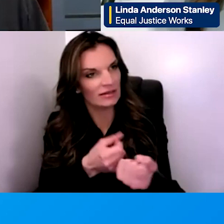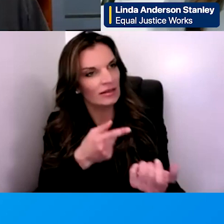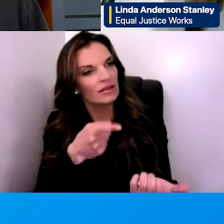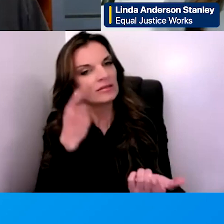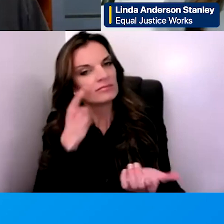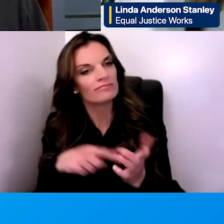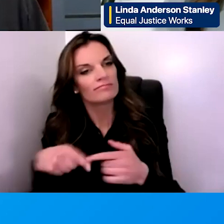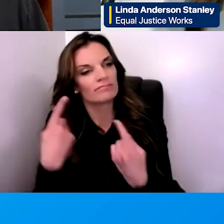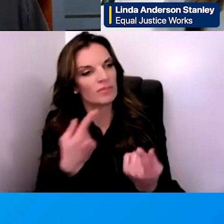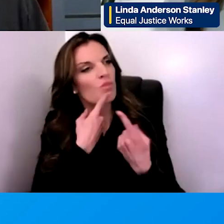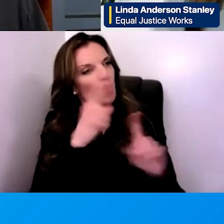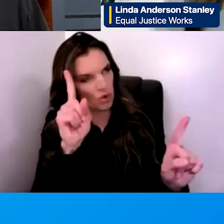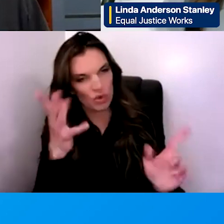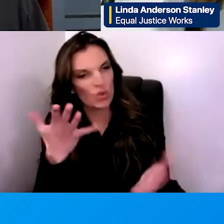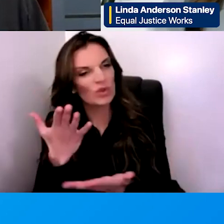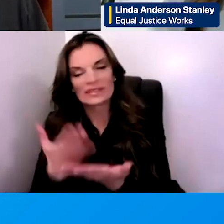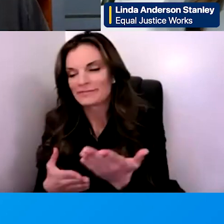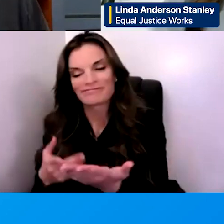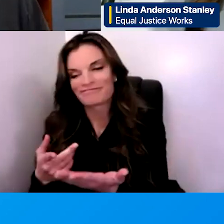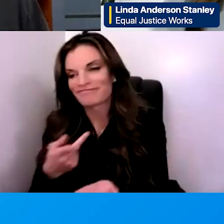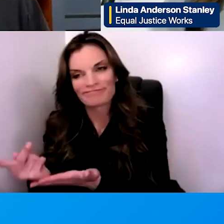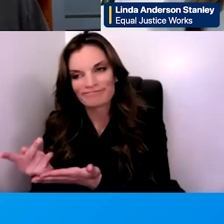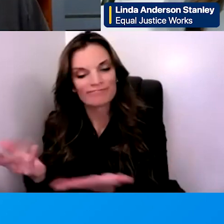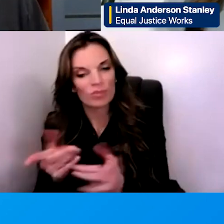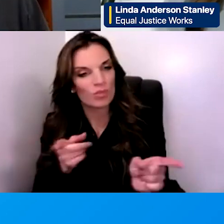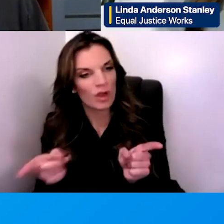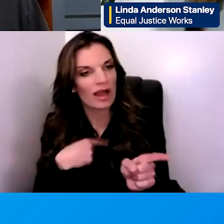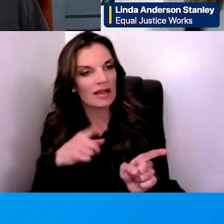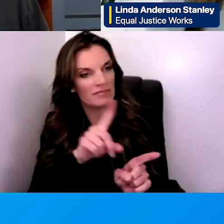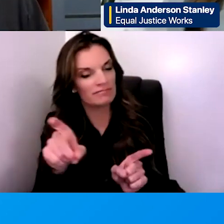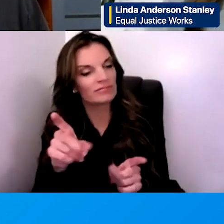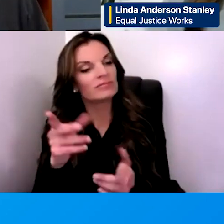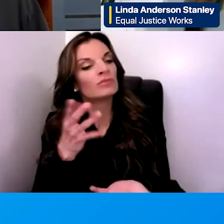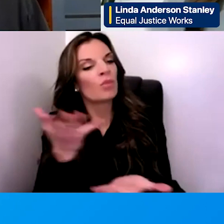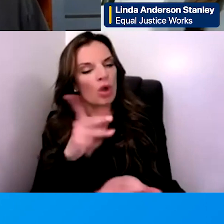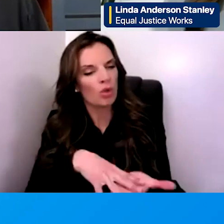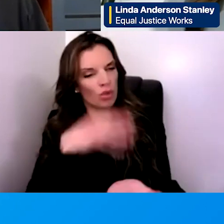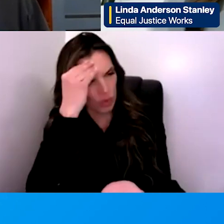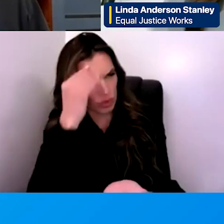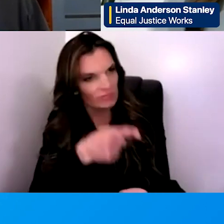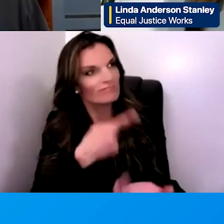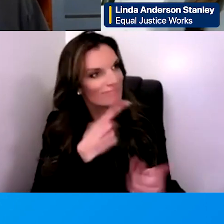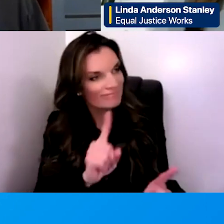And I will add for Linda and